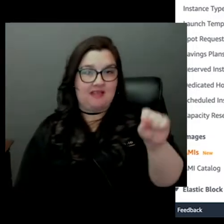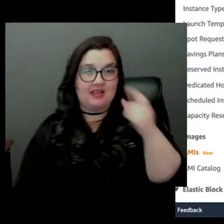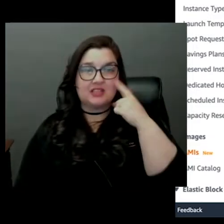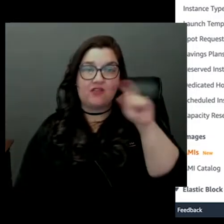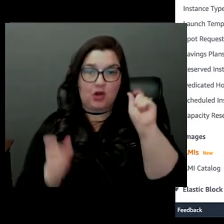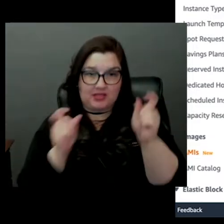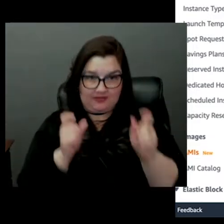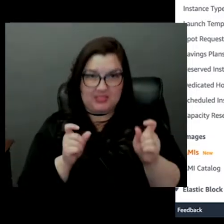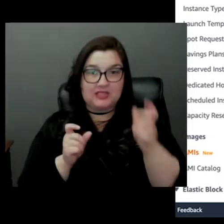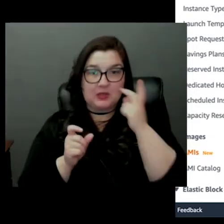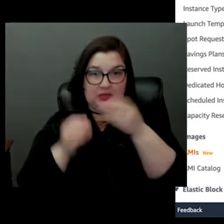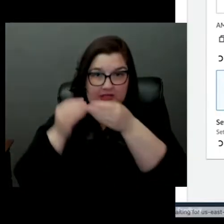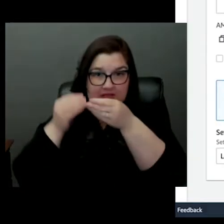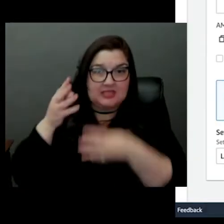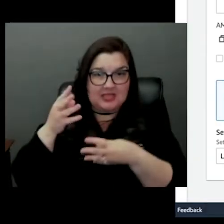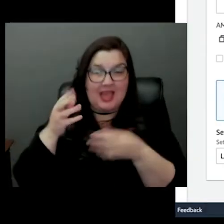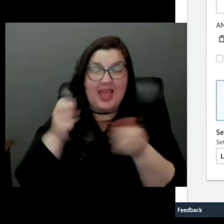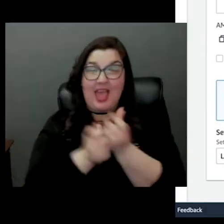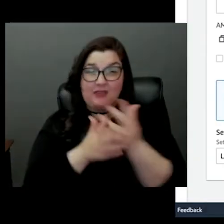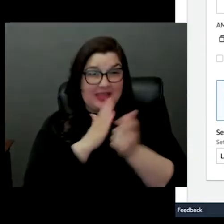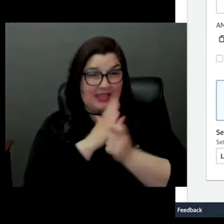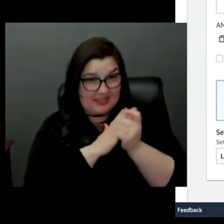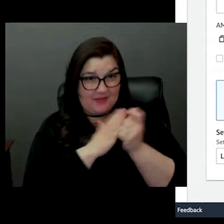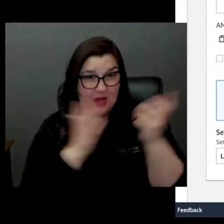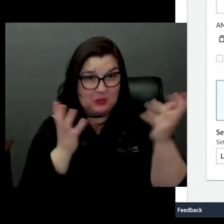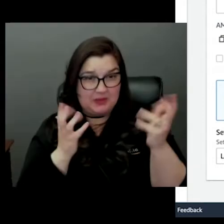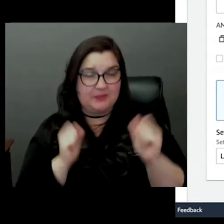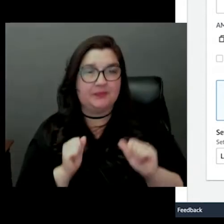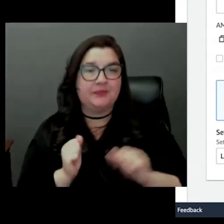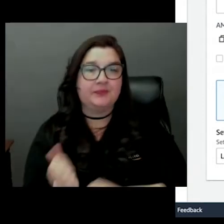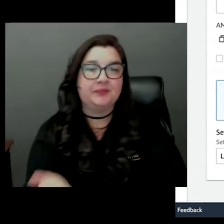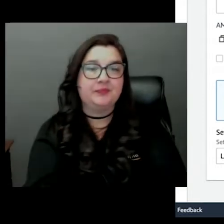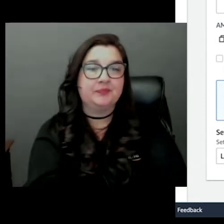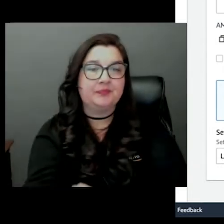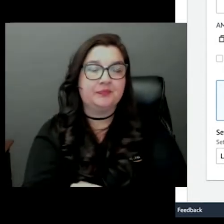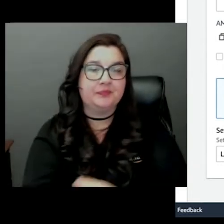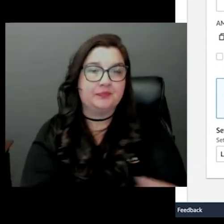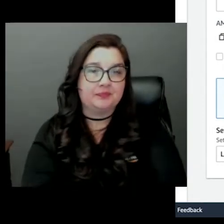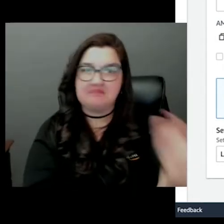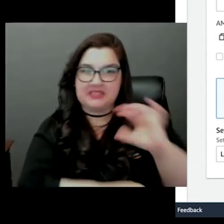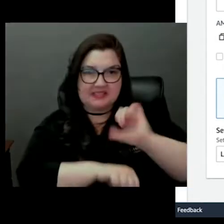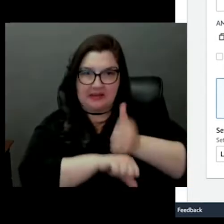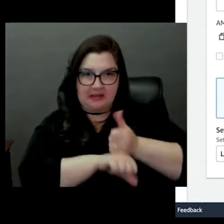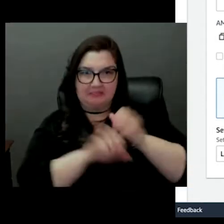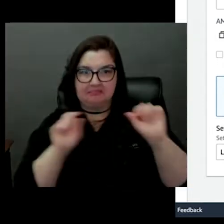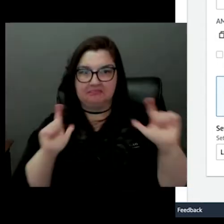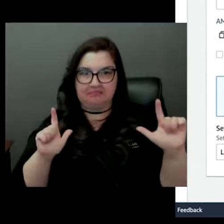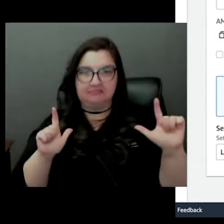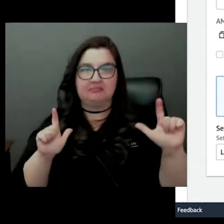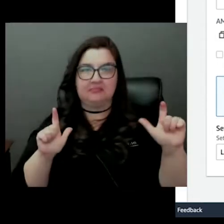everything by default is set up. So you could just click on that you want